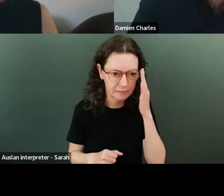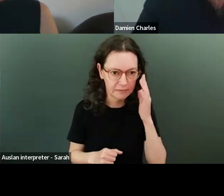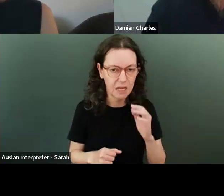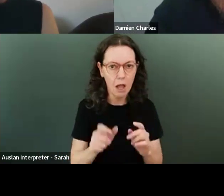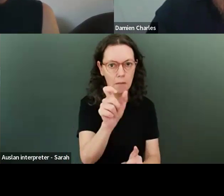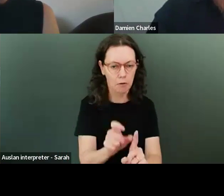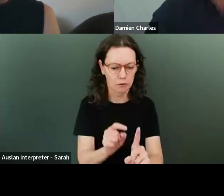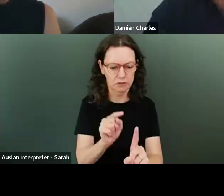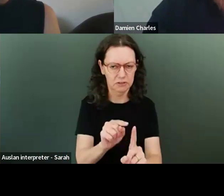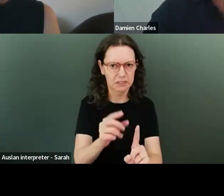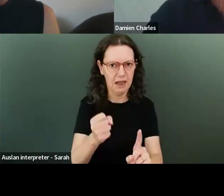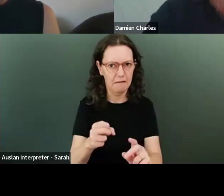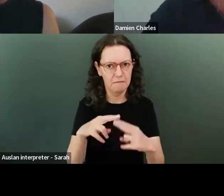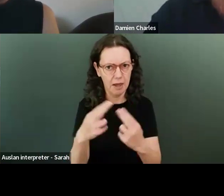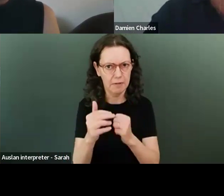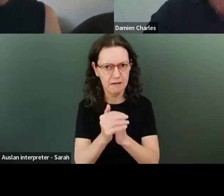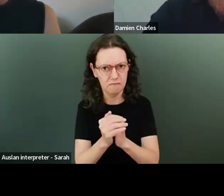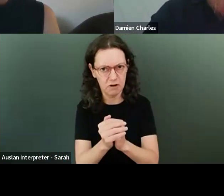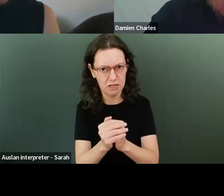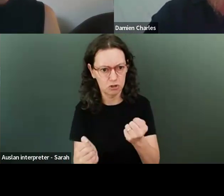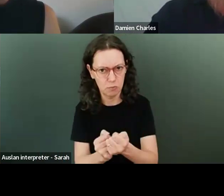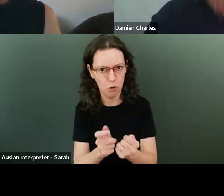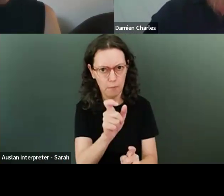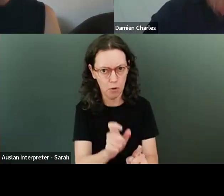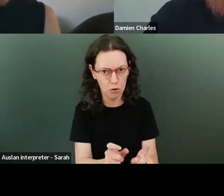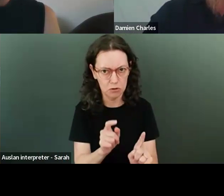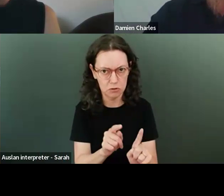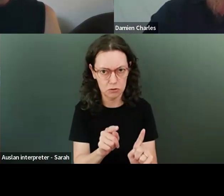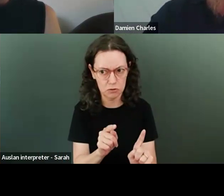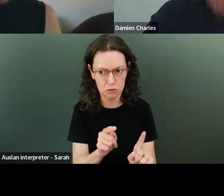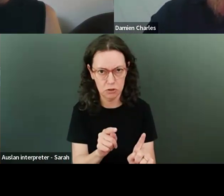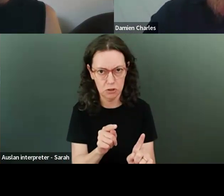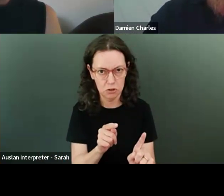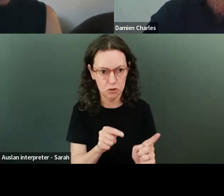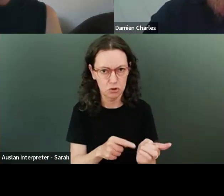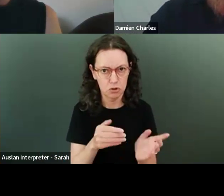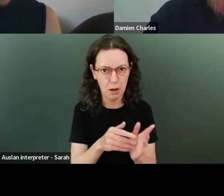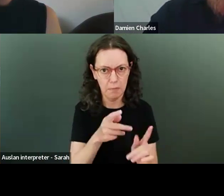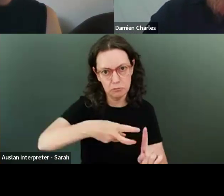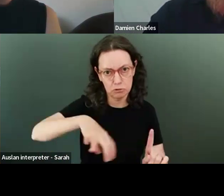just as part of that ecosystem is that what you're sort of talking about terms